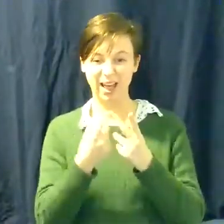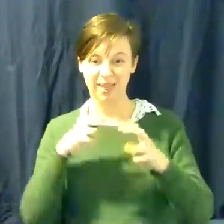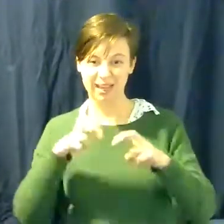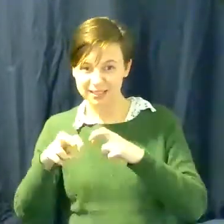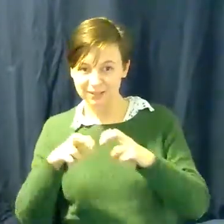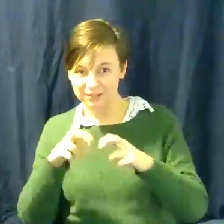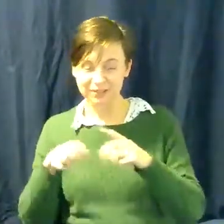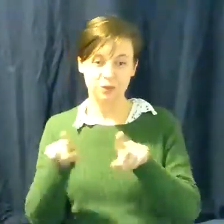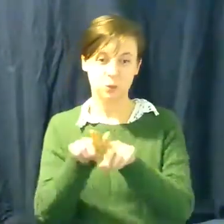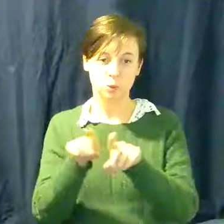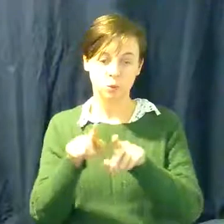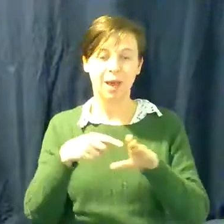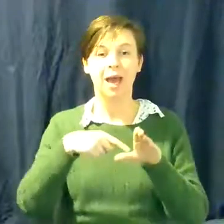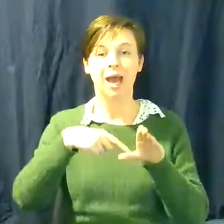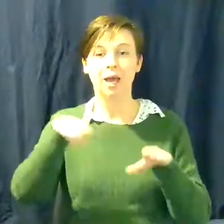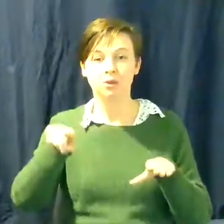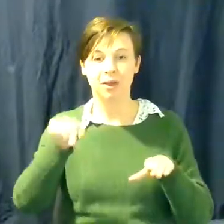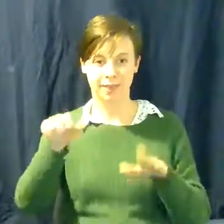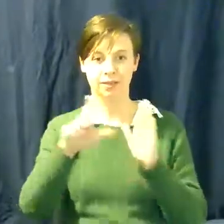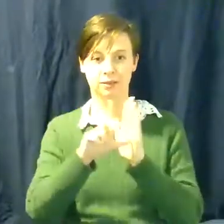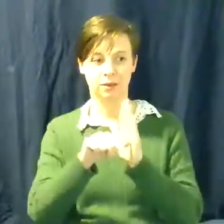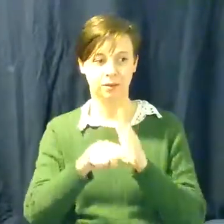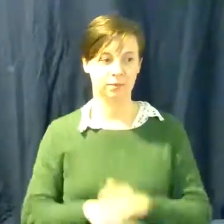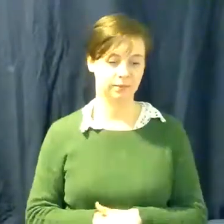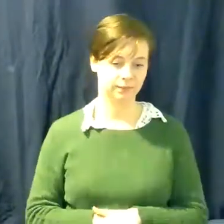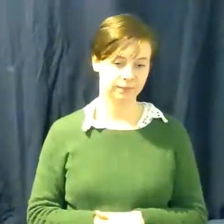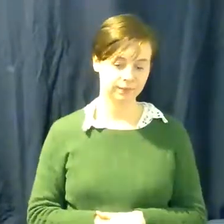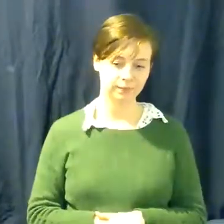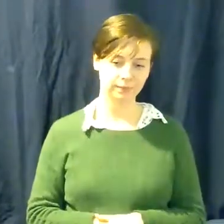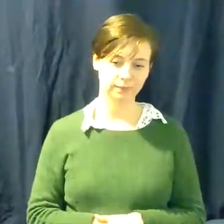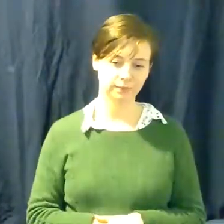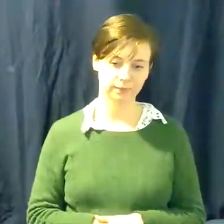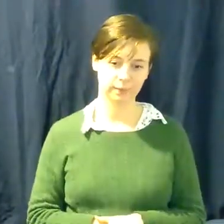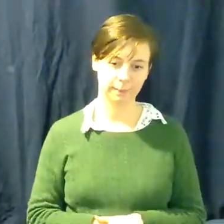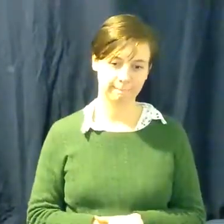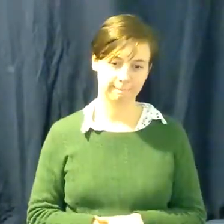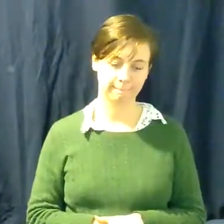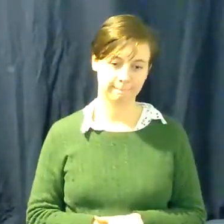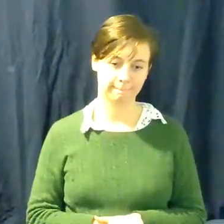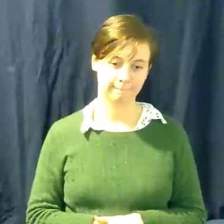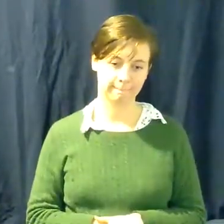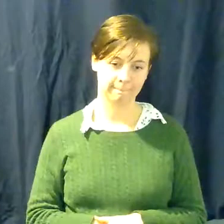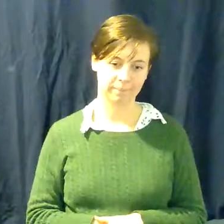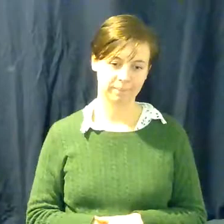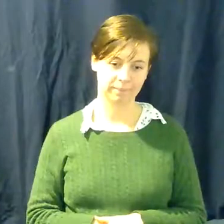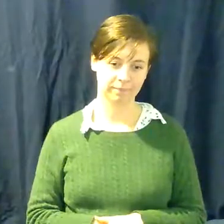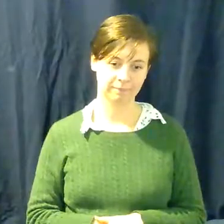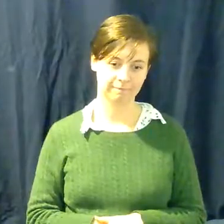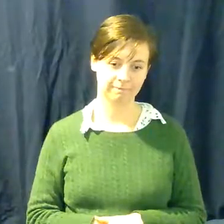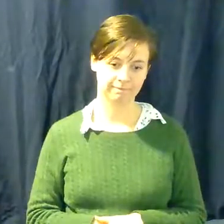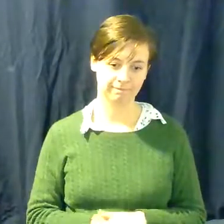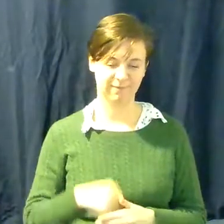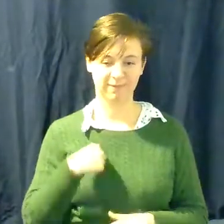quite a lot of